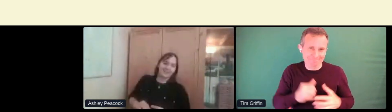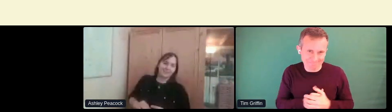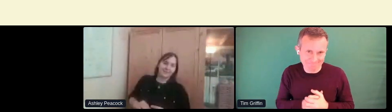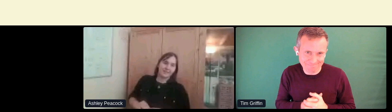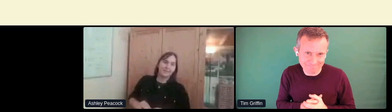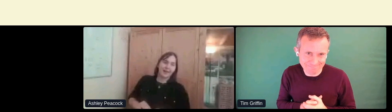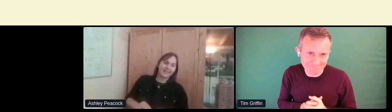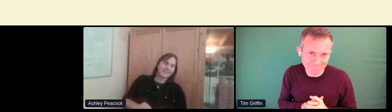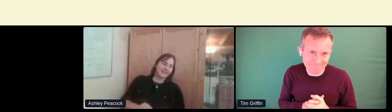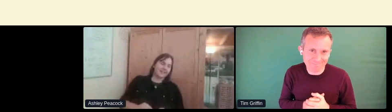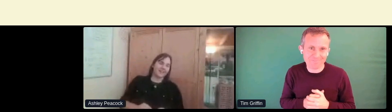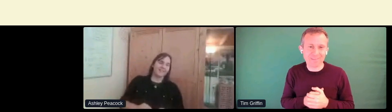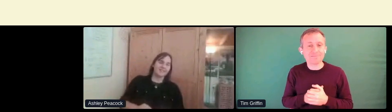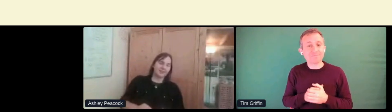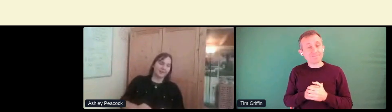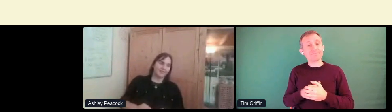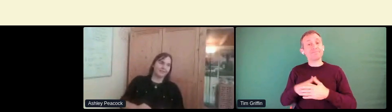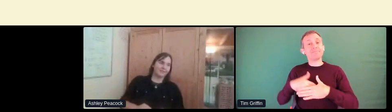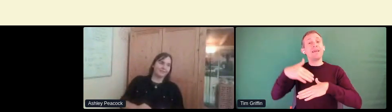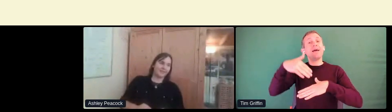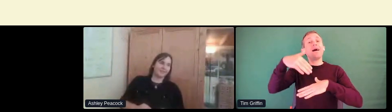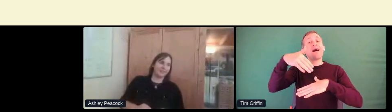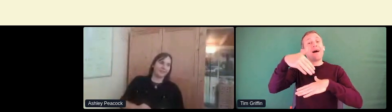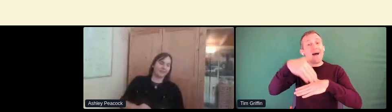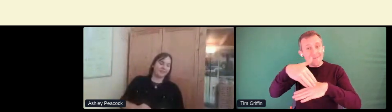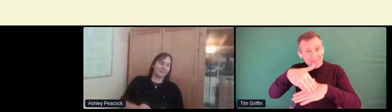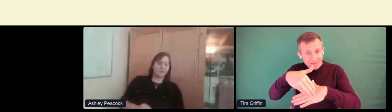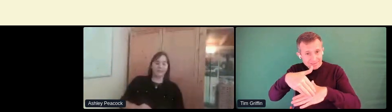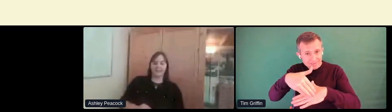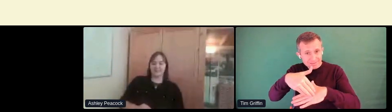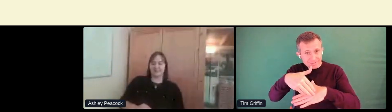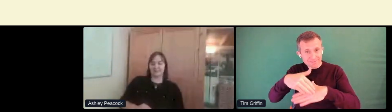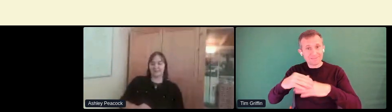The impact of the communication differences...